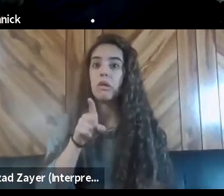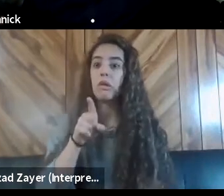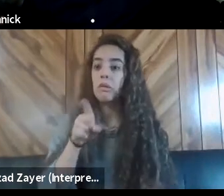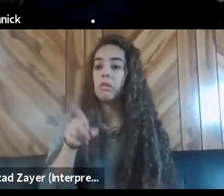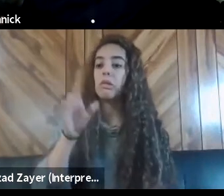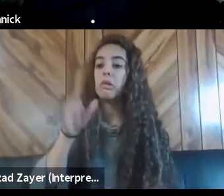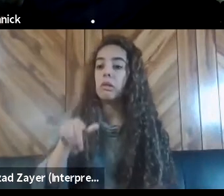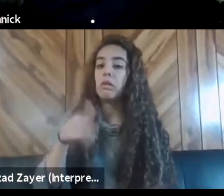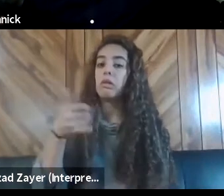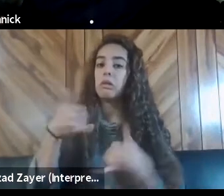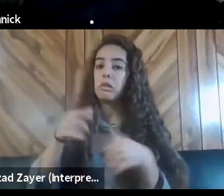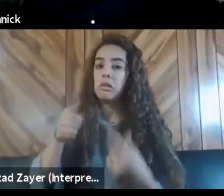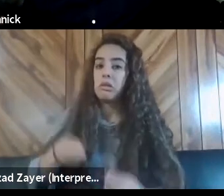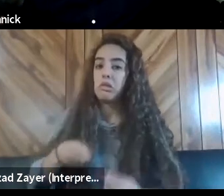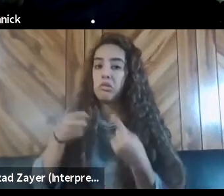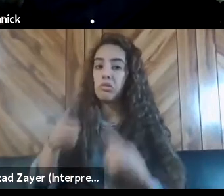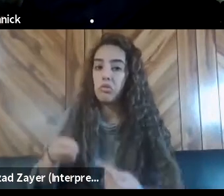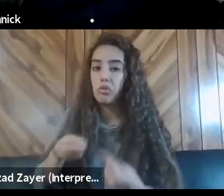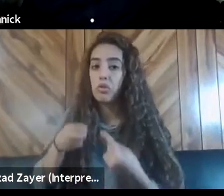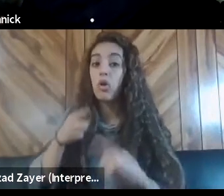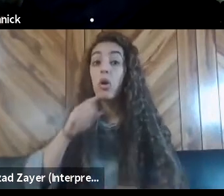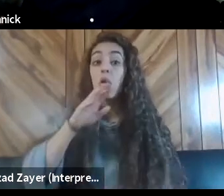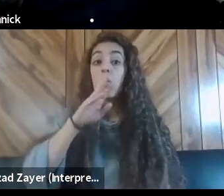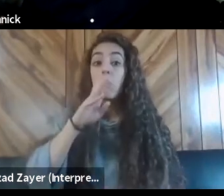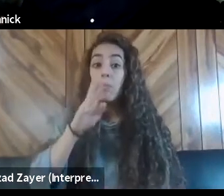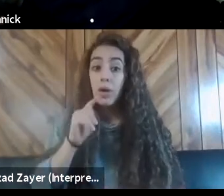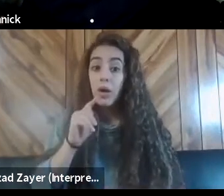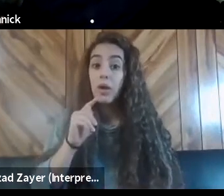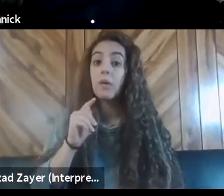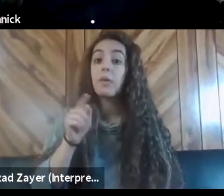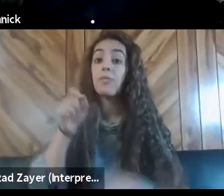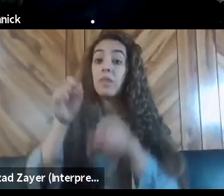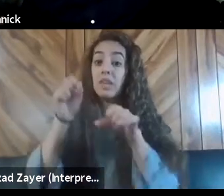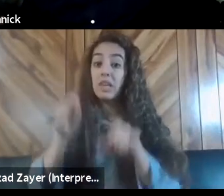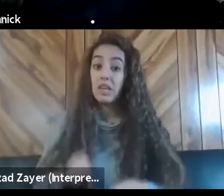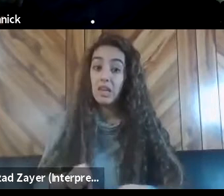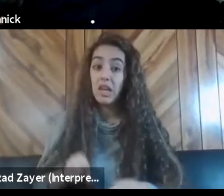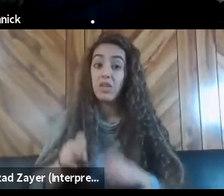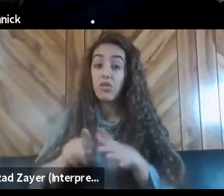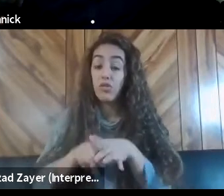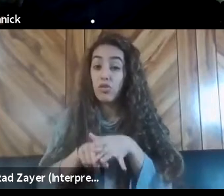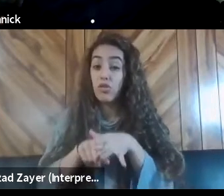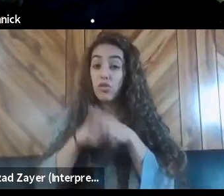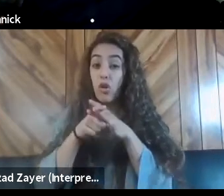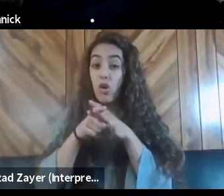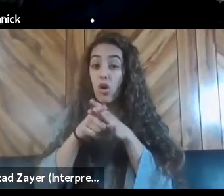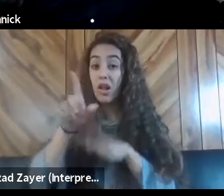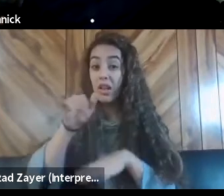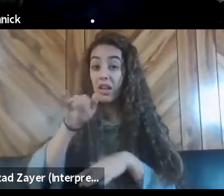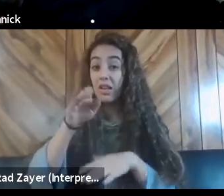all. But you can put on simple laces and tie I think yeah